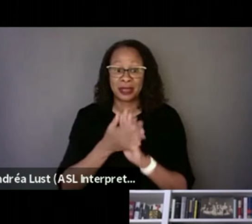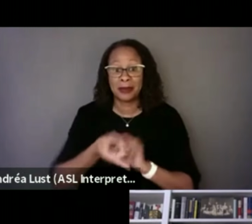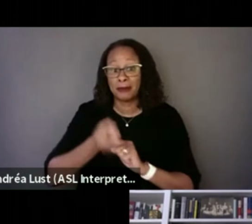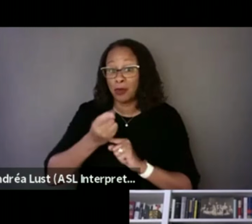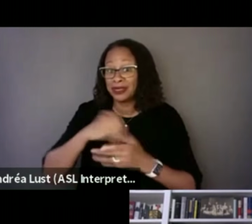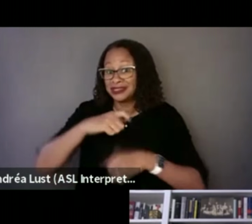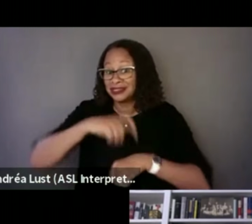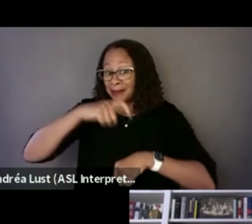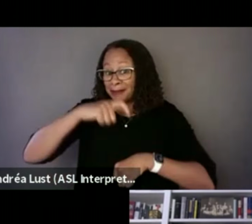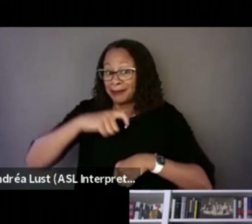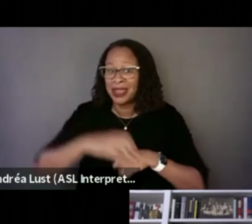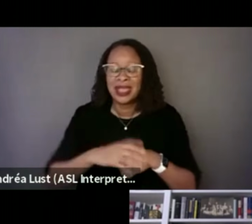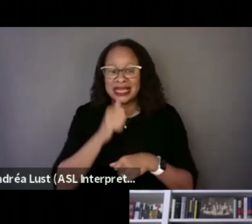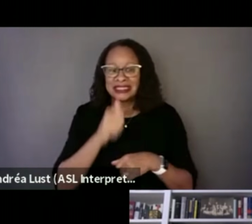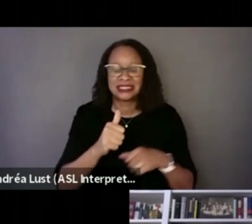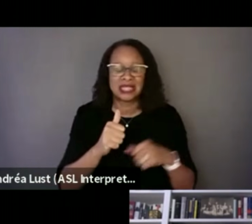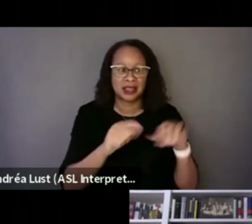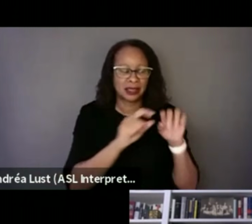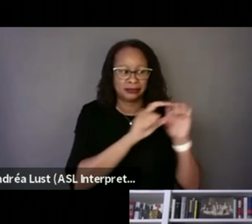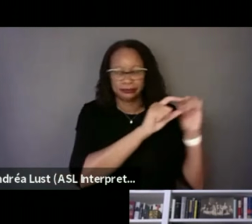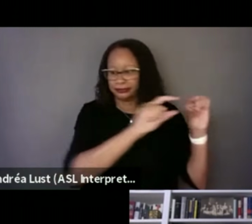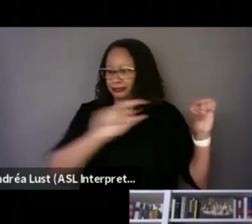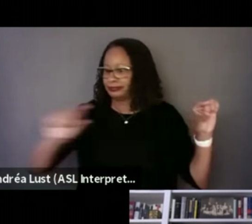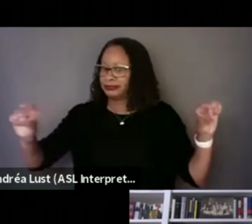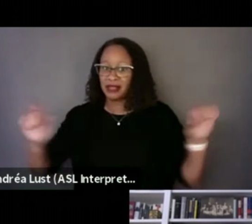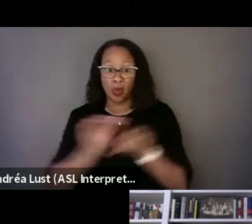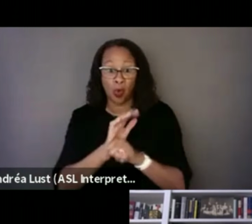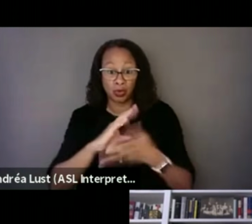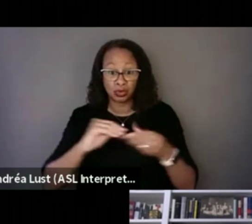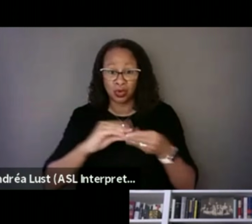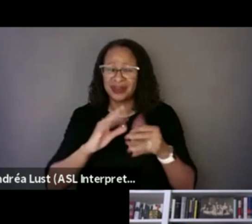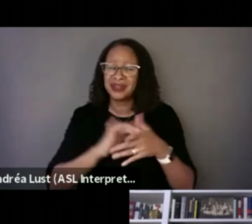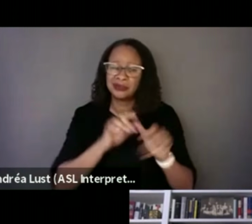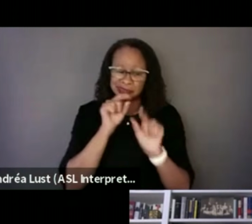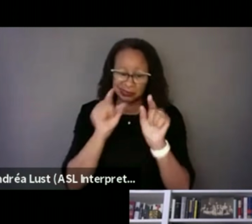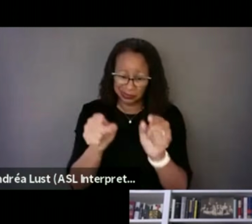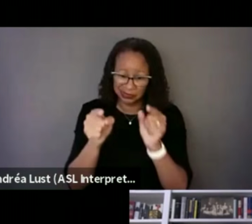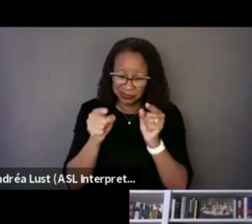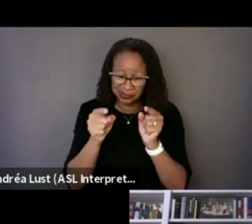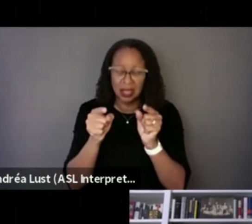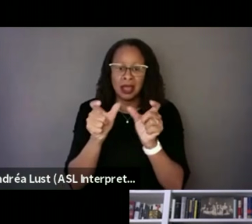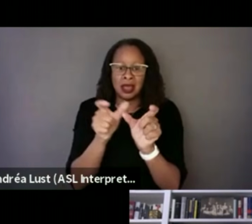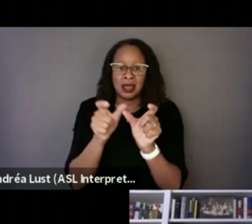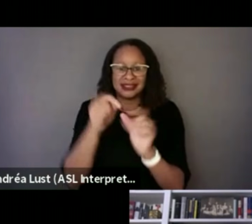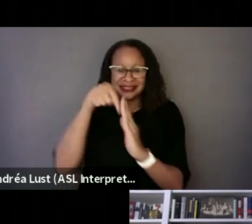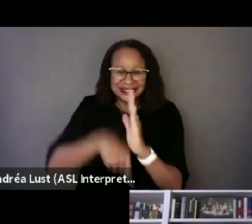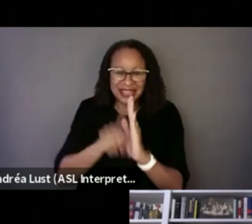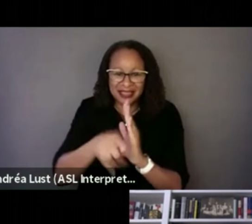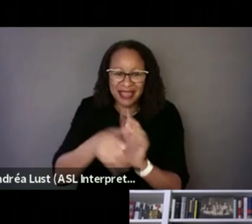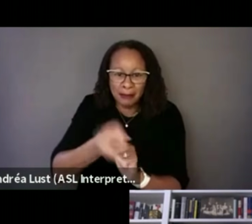where it's not a longitudinal look at each of these stories, but it's sort of a like deep dive for a moment.